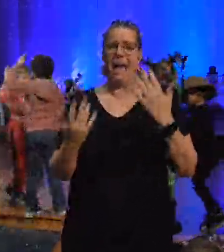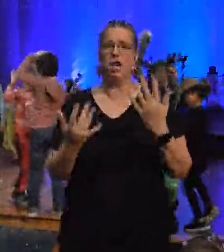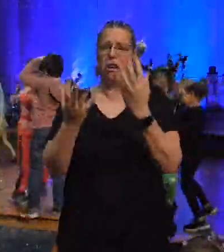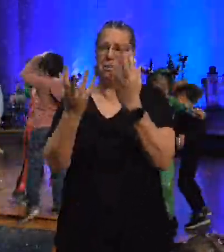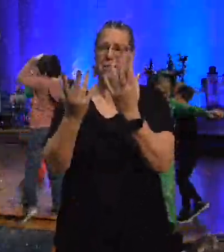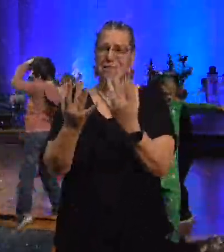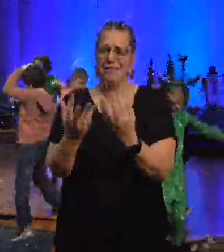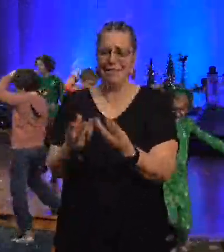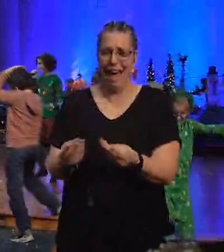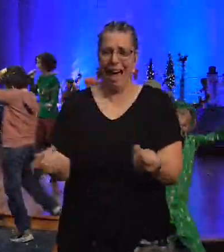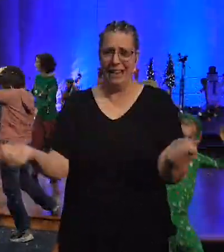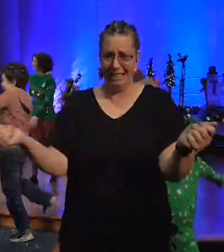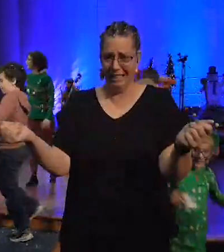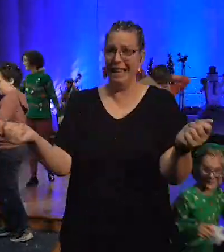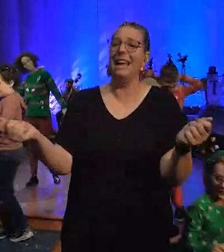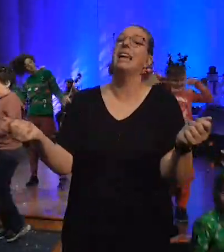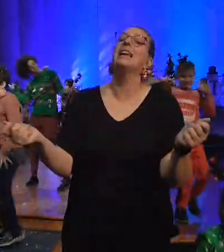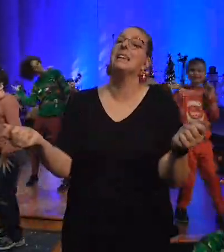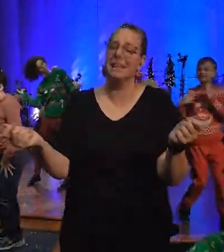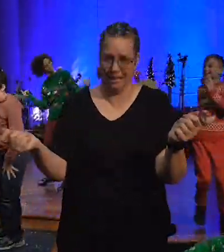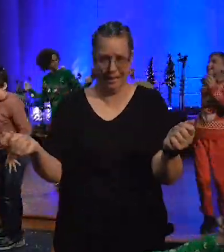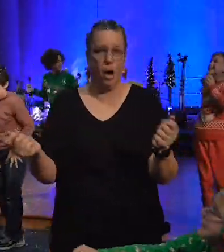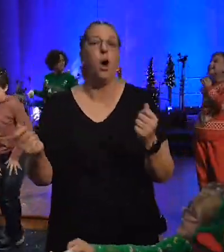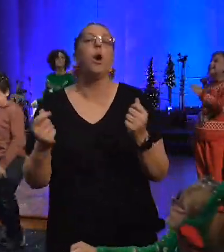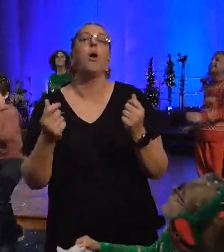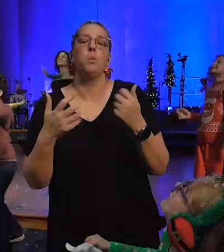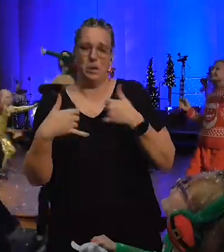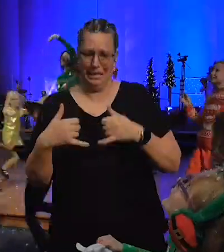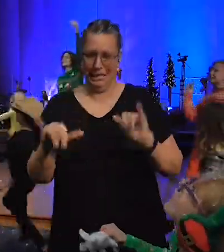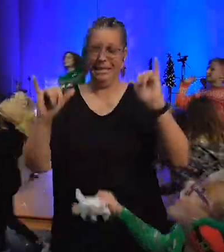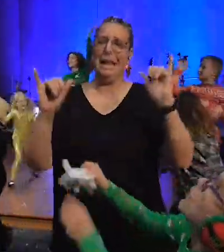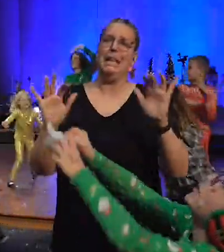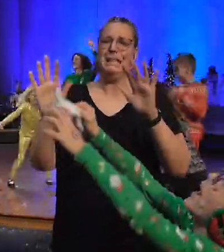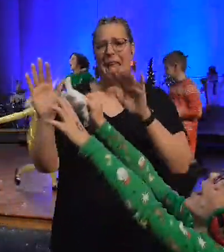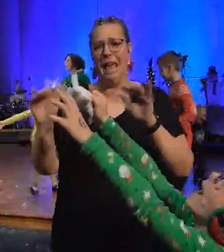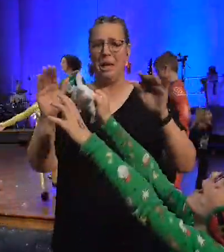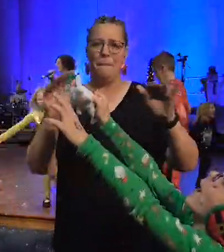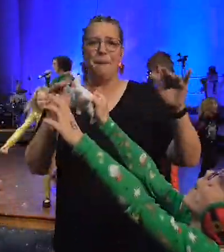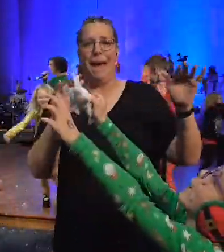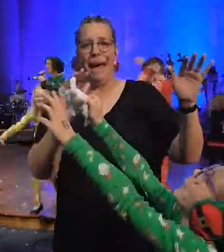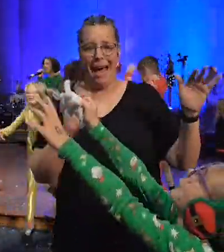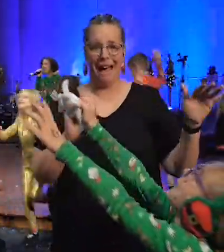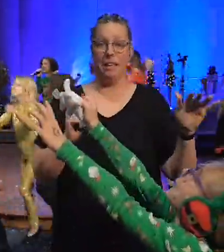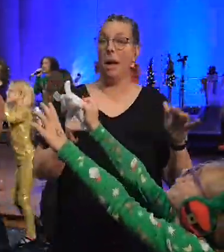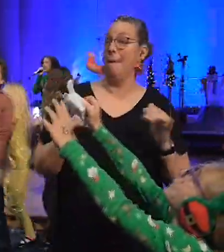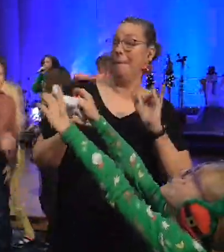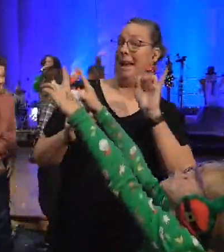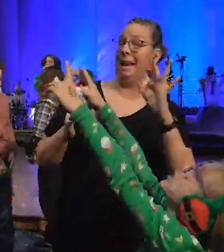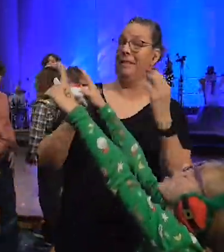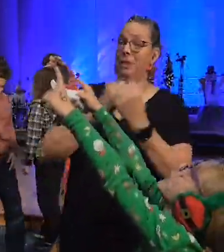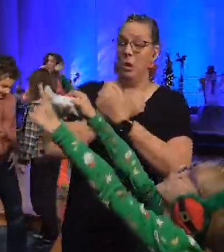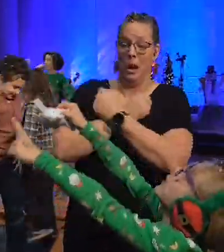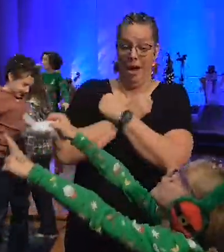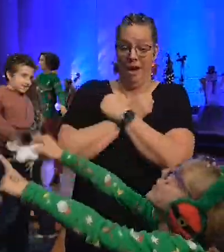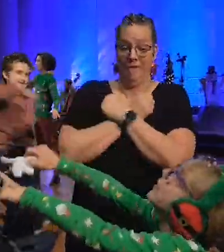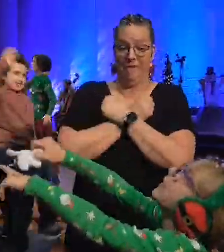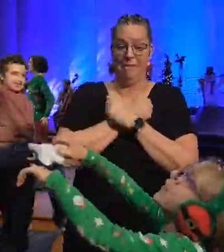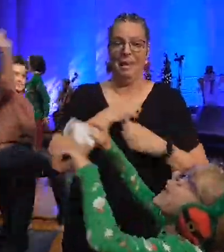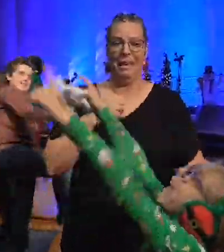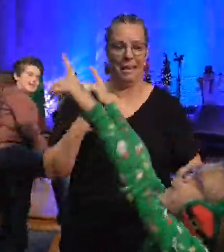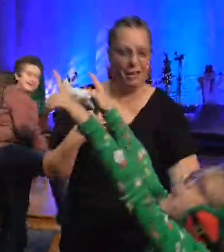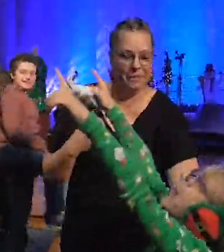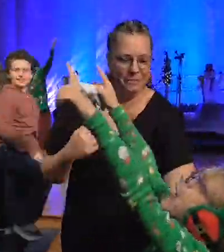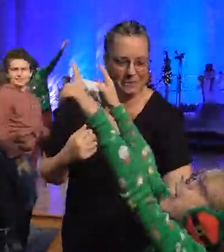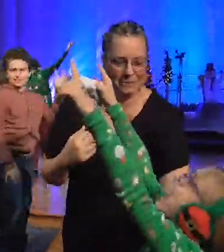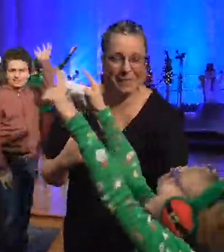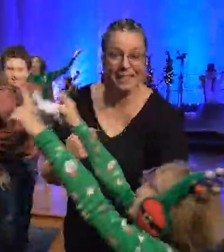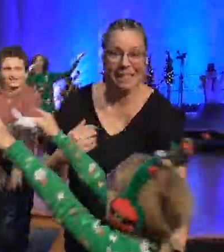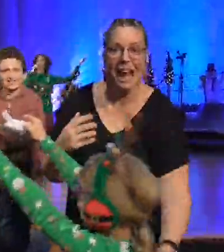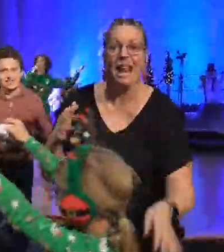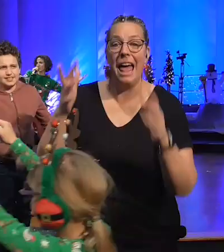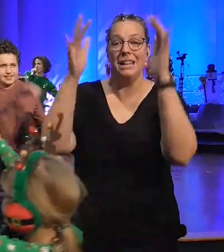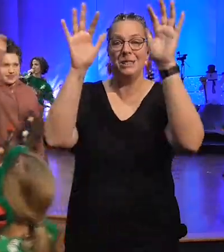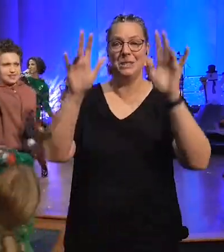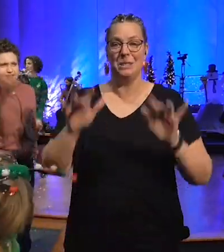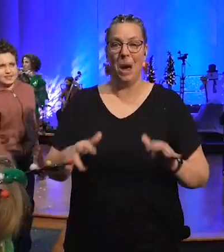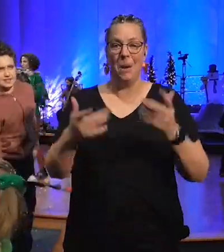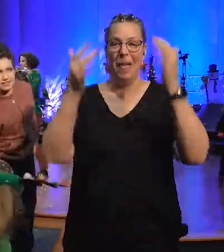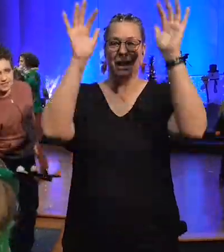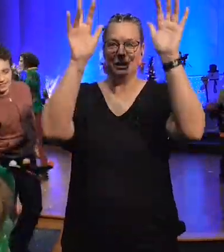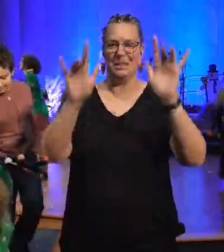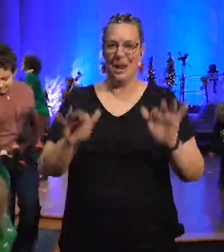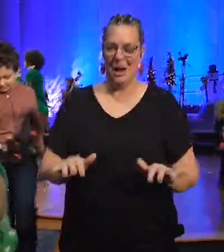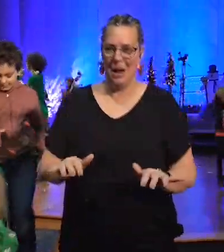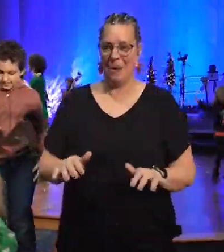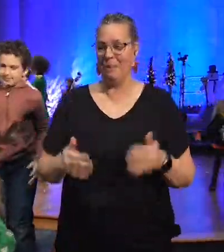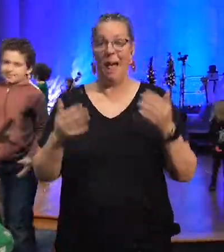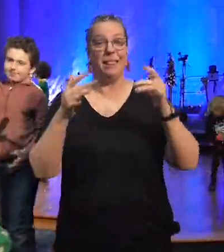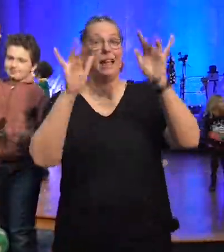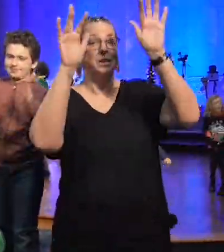the way home War the fire slowly D and my dear we're still goodbye but as long as you love me